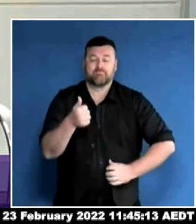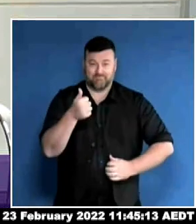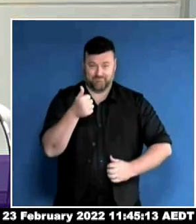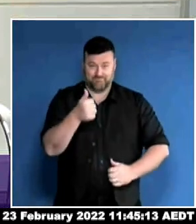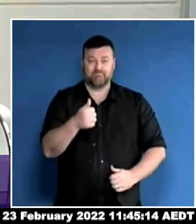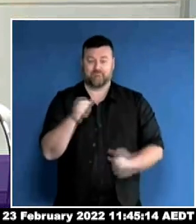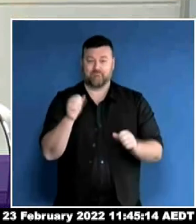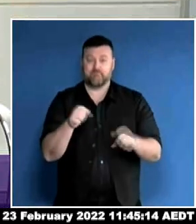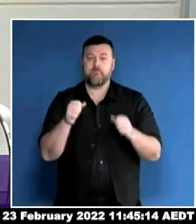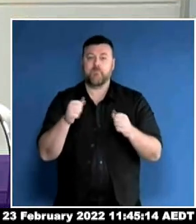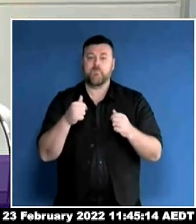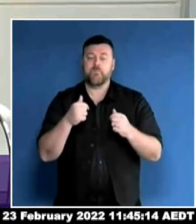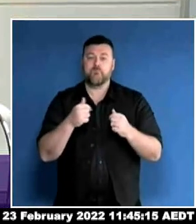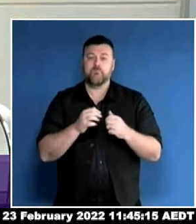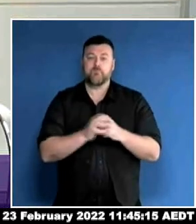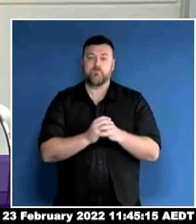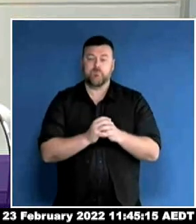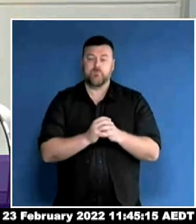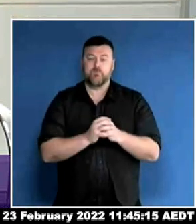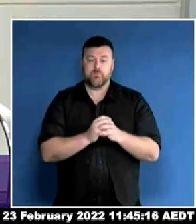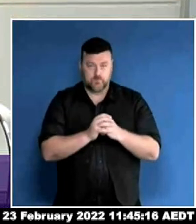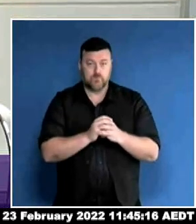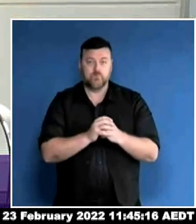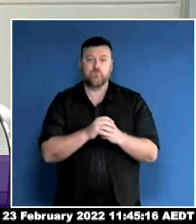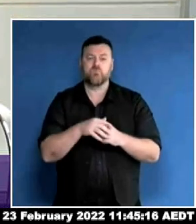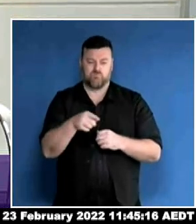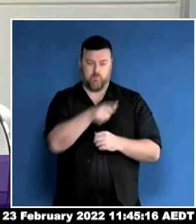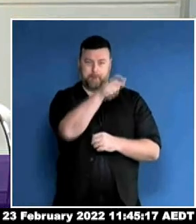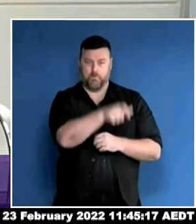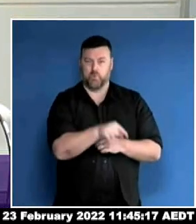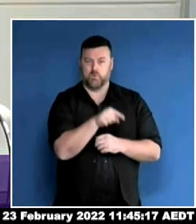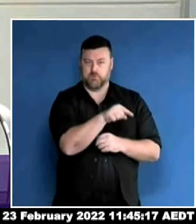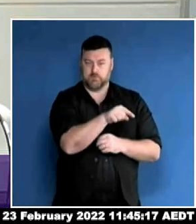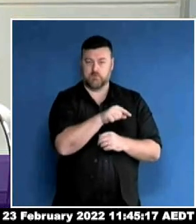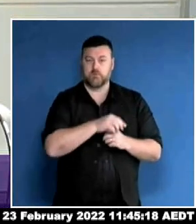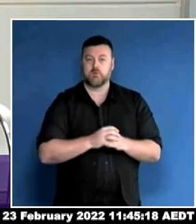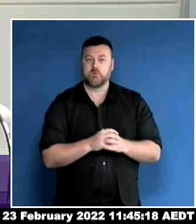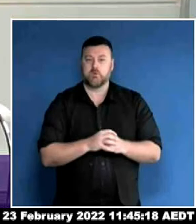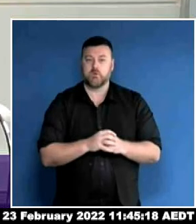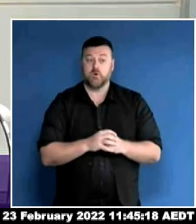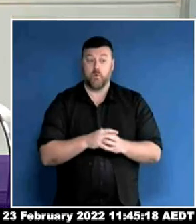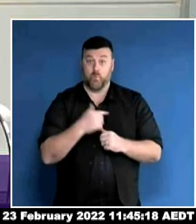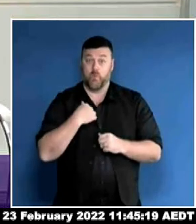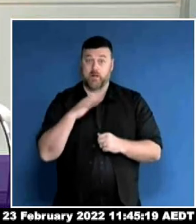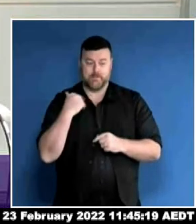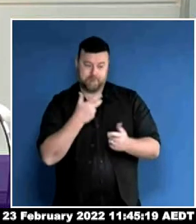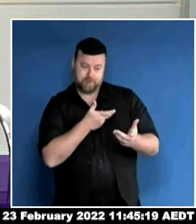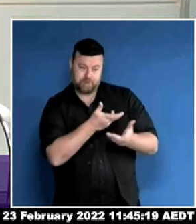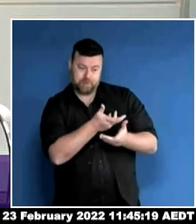So Person B was someone we spoke to who - yes, did have a positive experience of a DES.